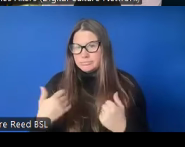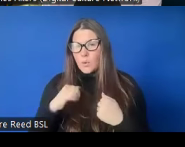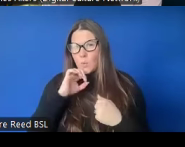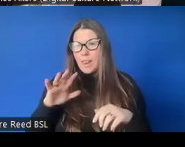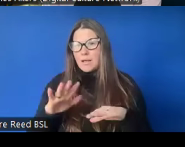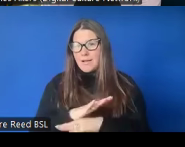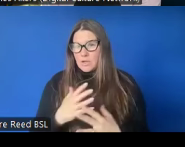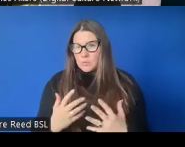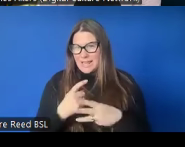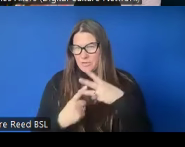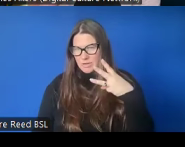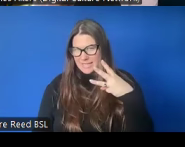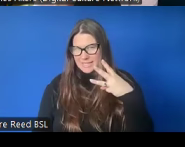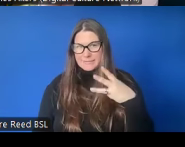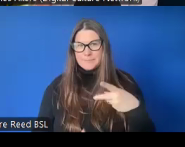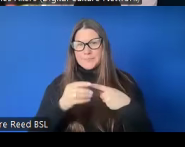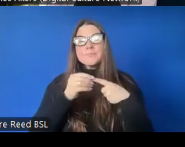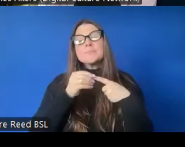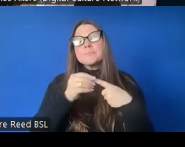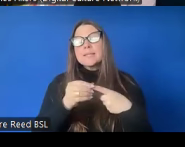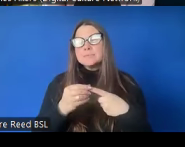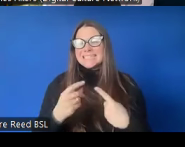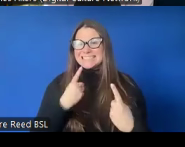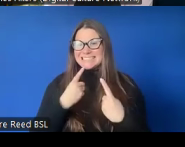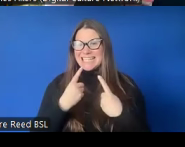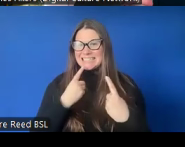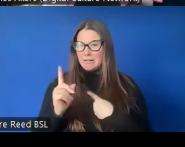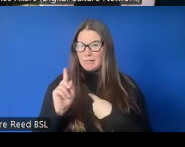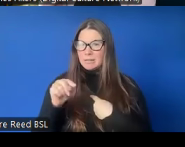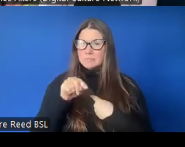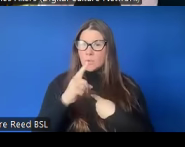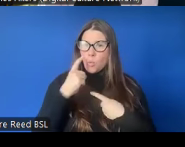firstly, is around the types of data that exists. That can be internal and external.